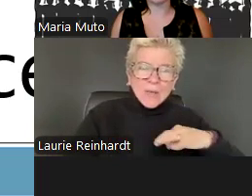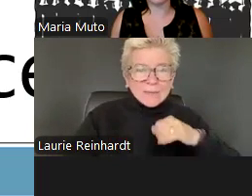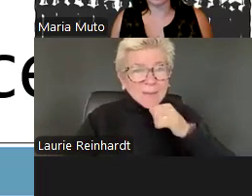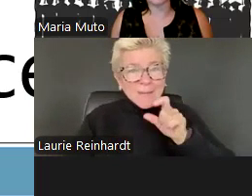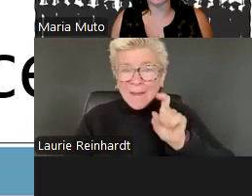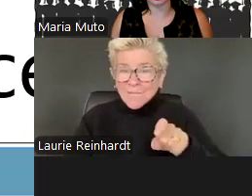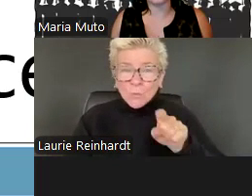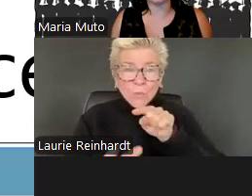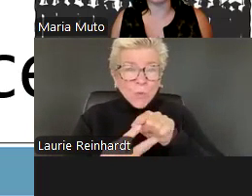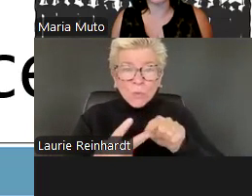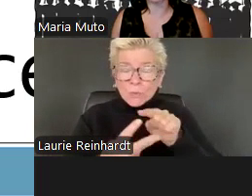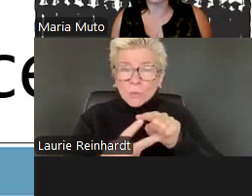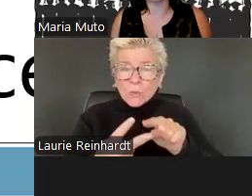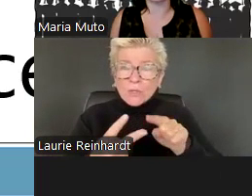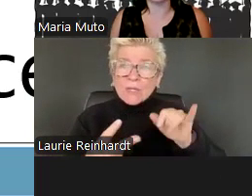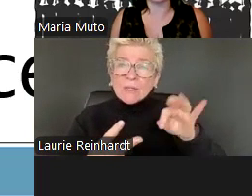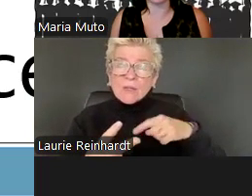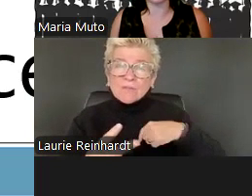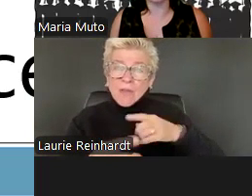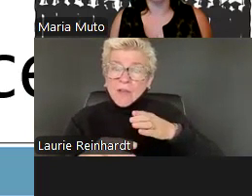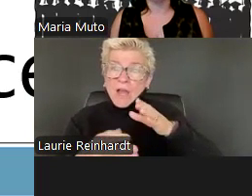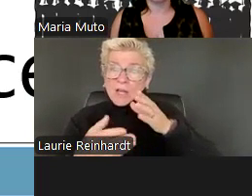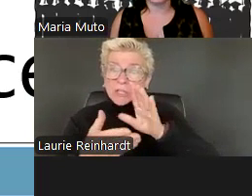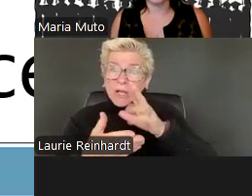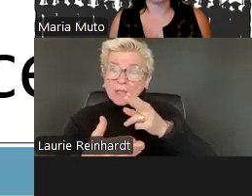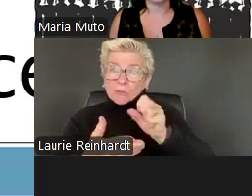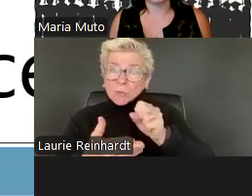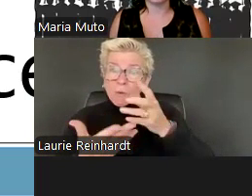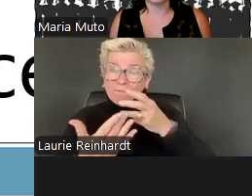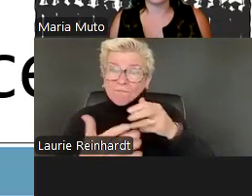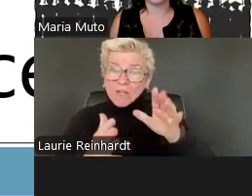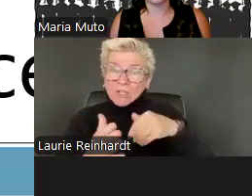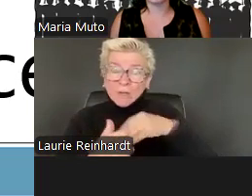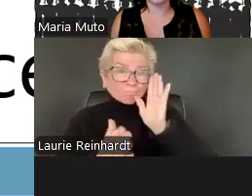a four-year College directly after high school - then yes, this is the right way